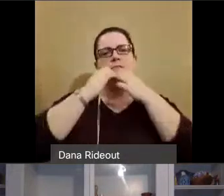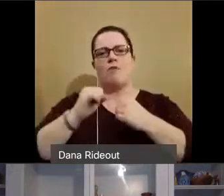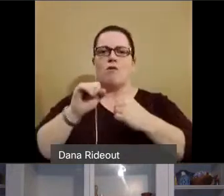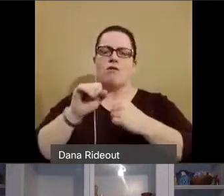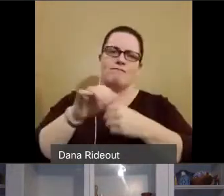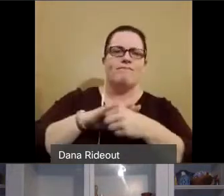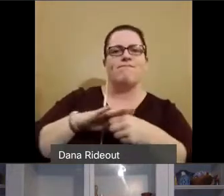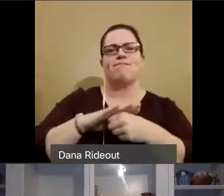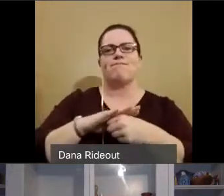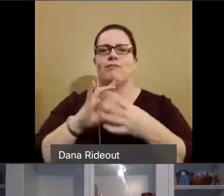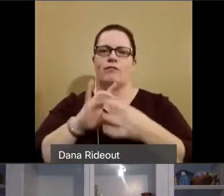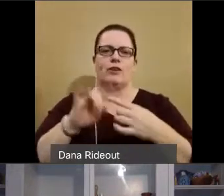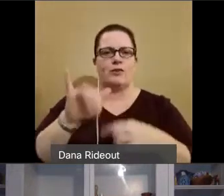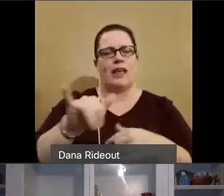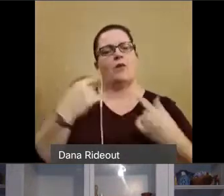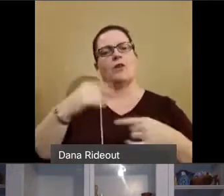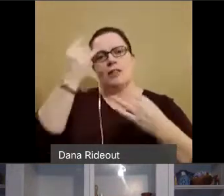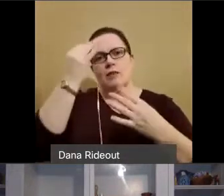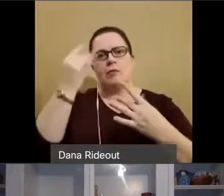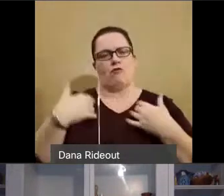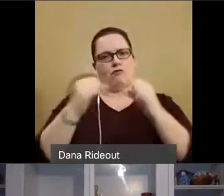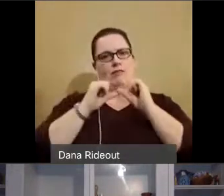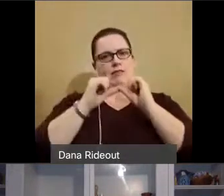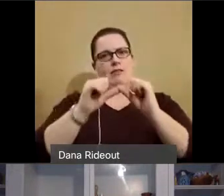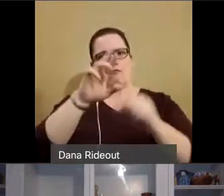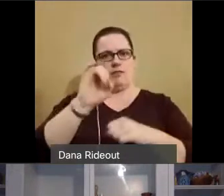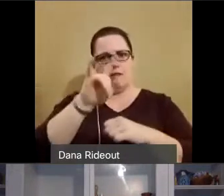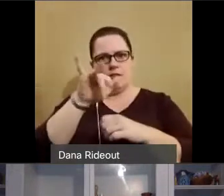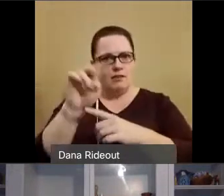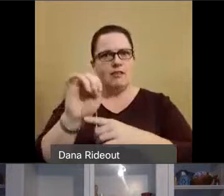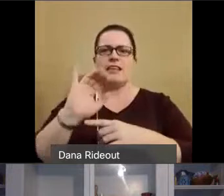I'm thinking about resilience. It seems it appears to be everywhere.